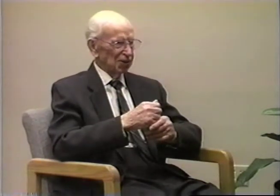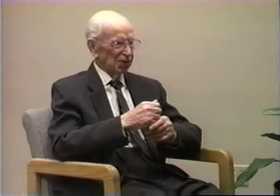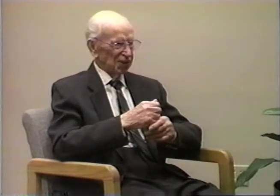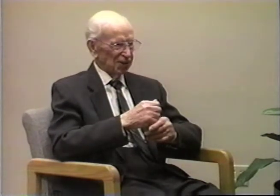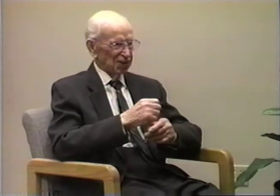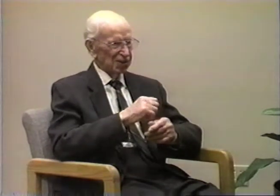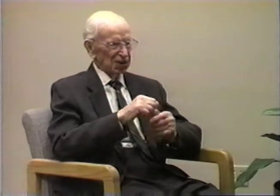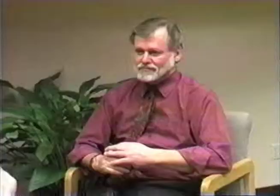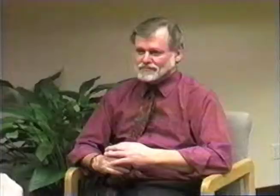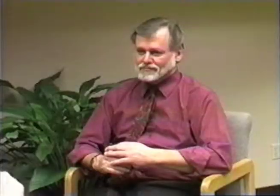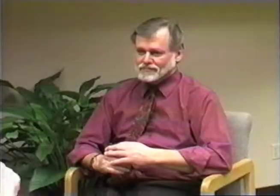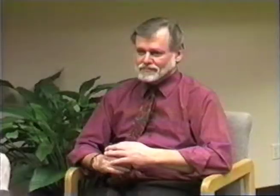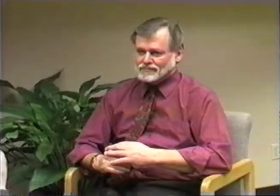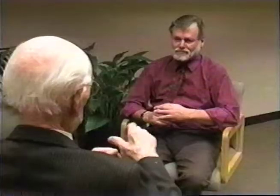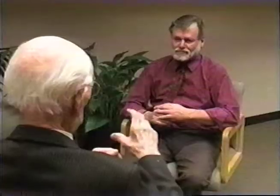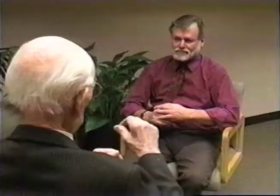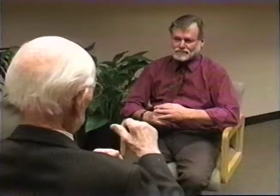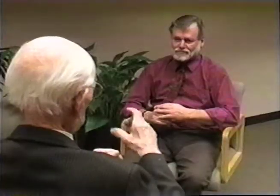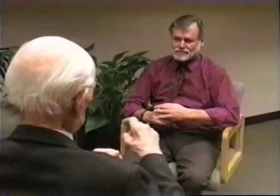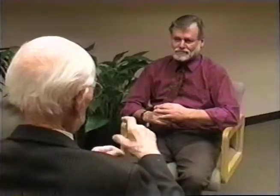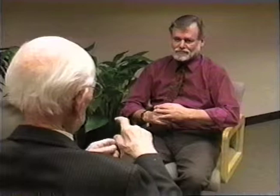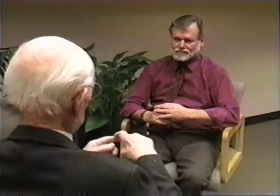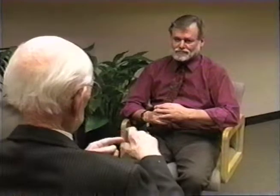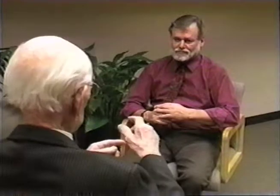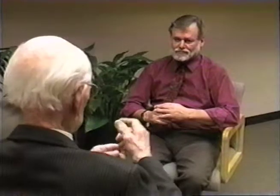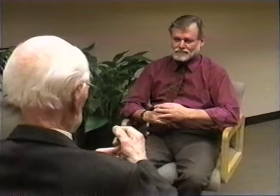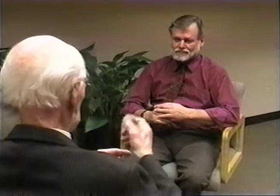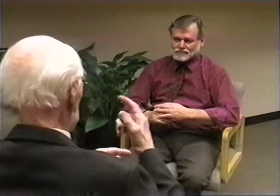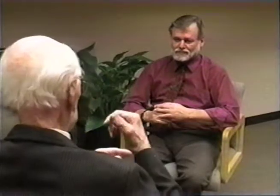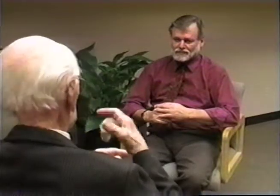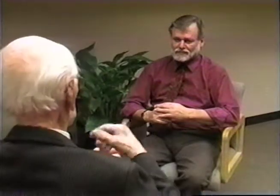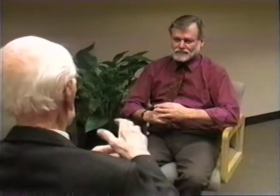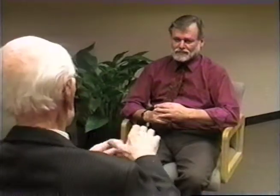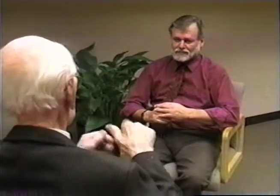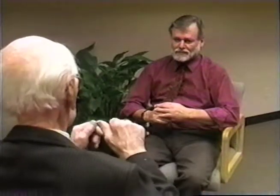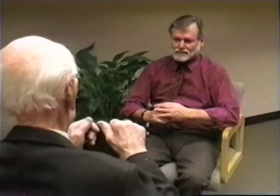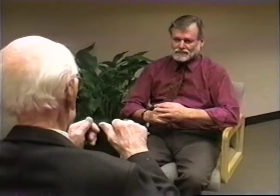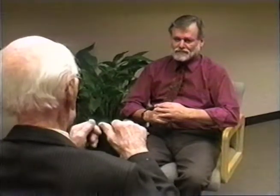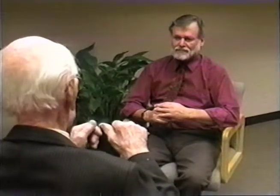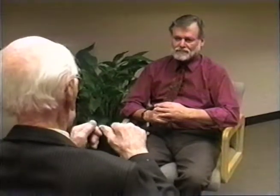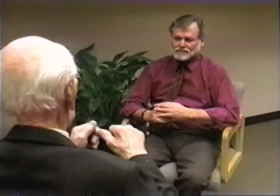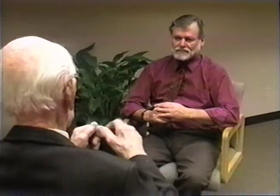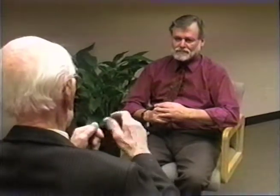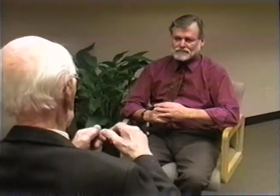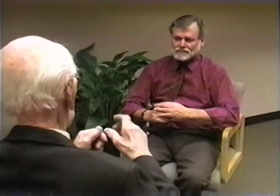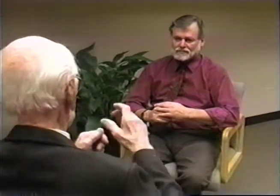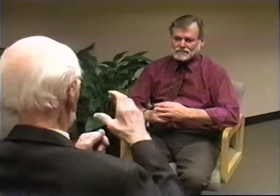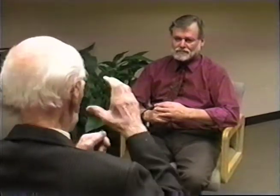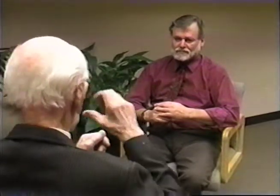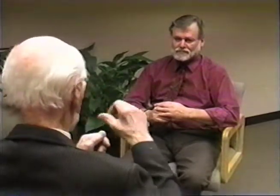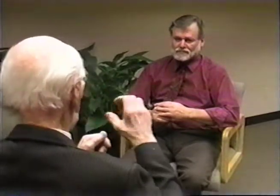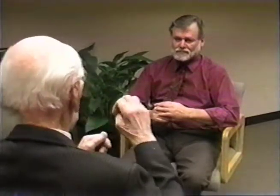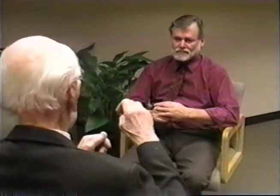and remained in that position for over thirty years. Then just last year I retired from the general board